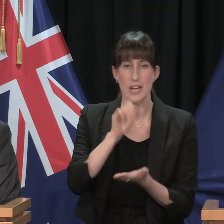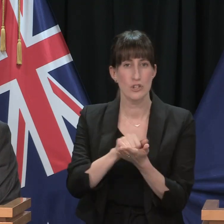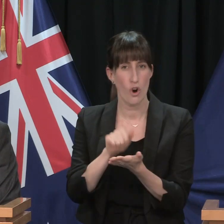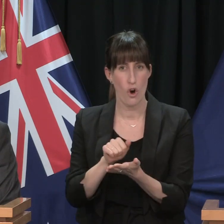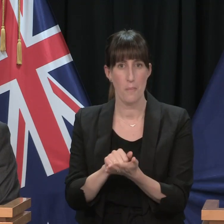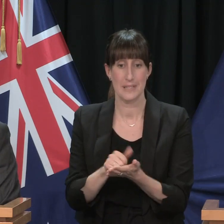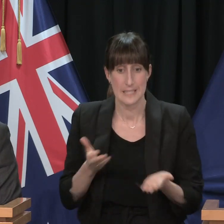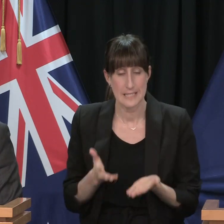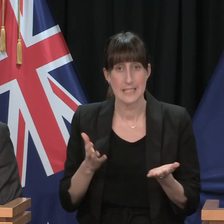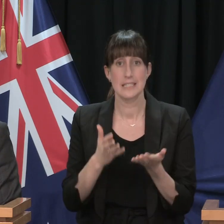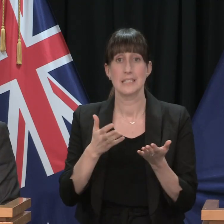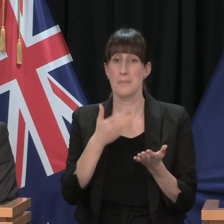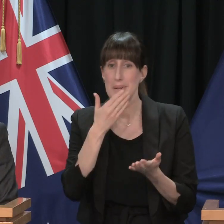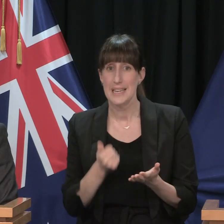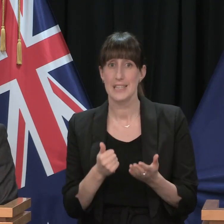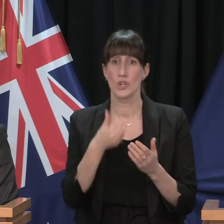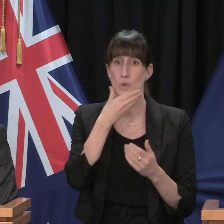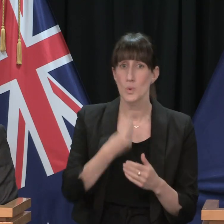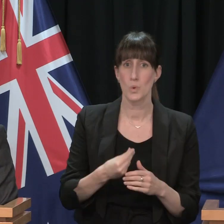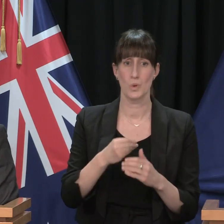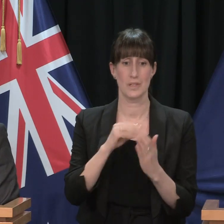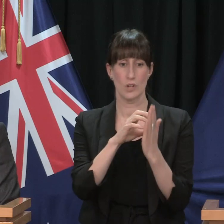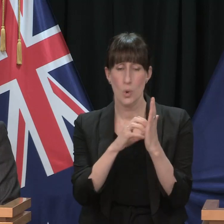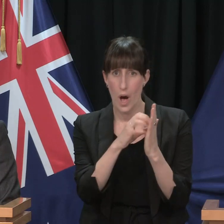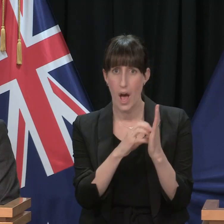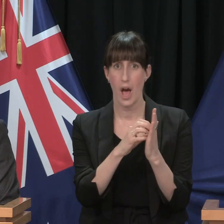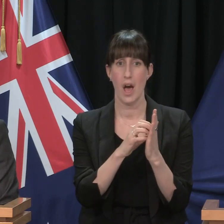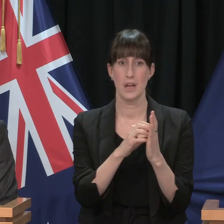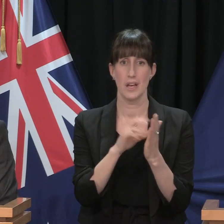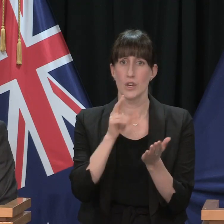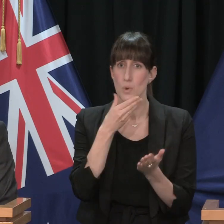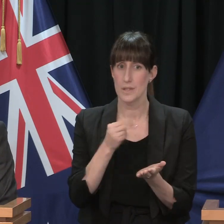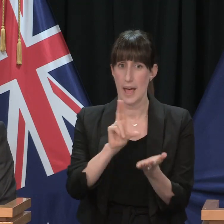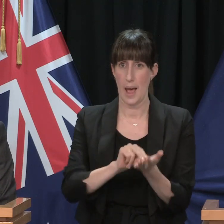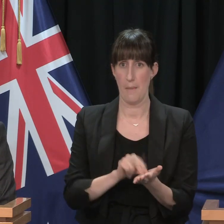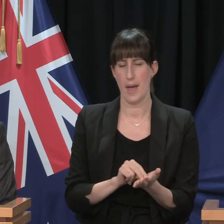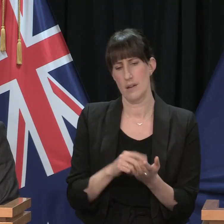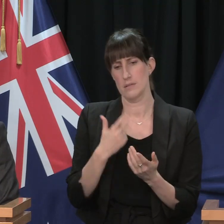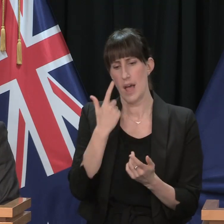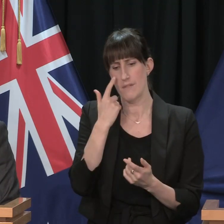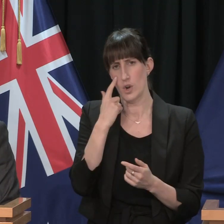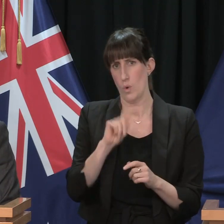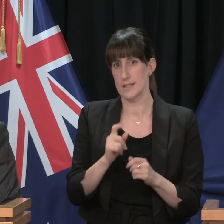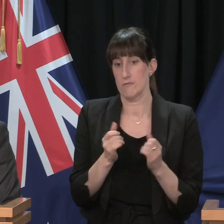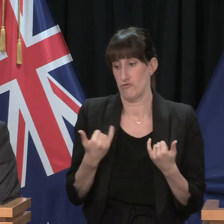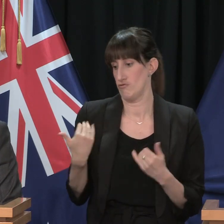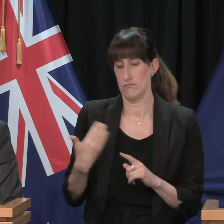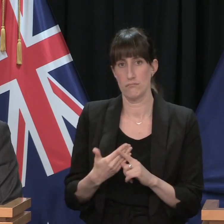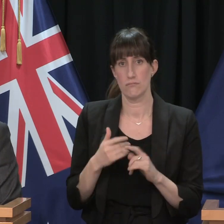association, asking them what more they can do to help encourage greater use of the QR code and the Tracer app,